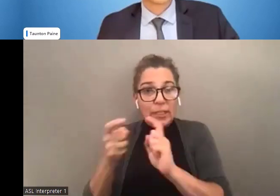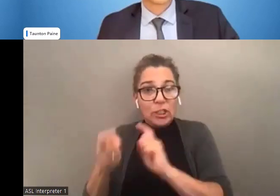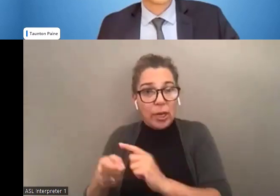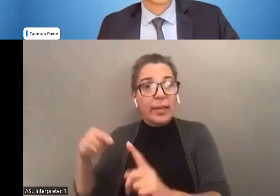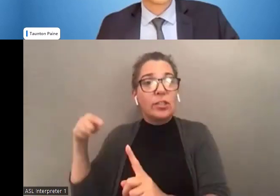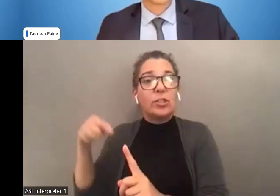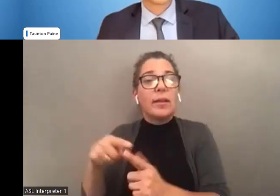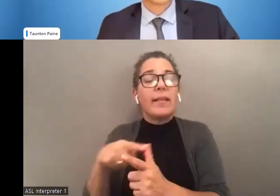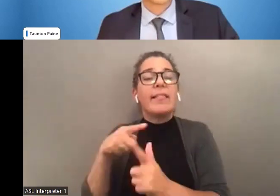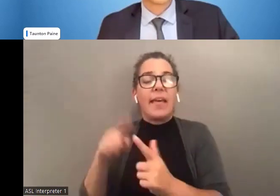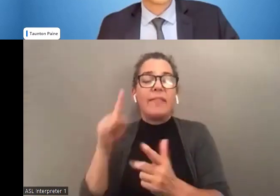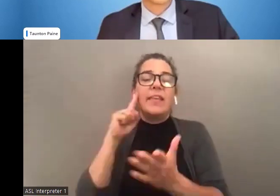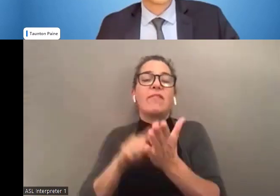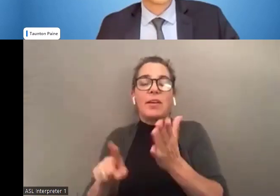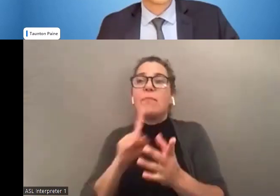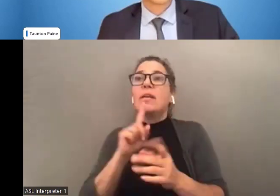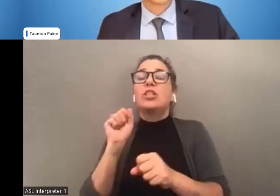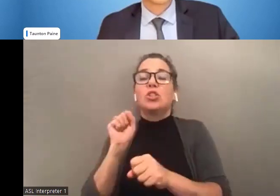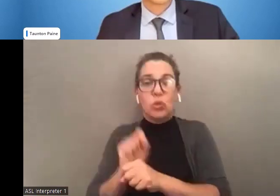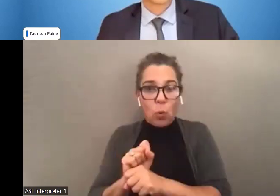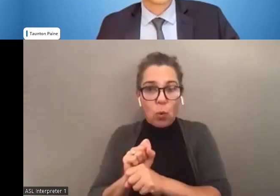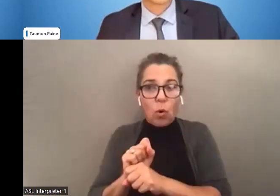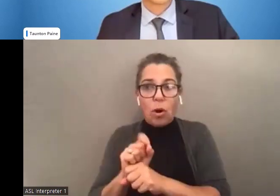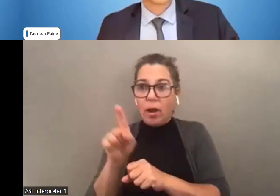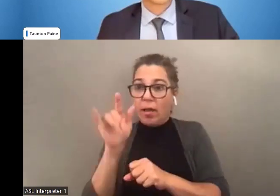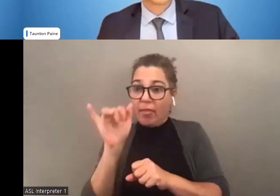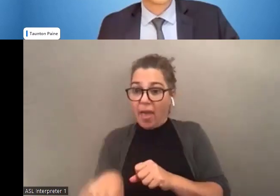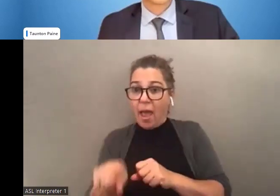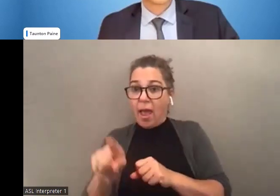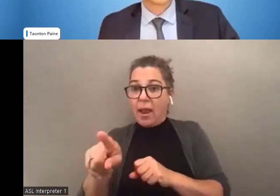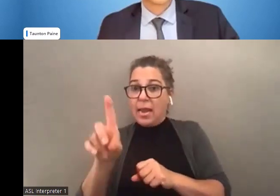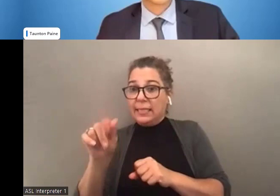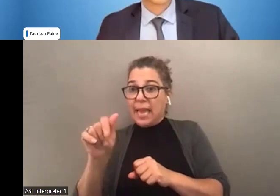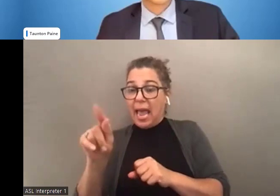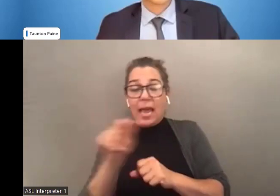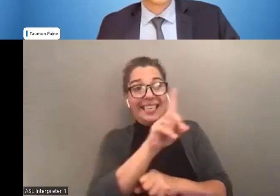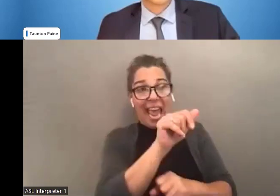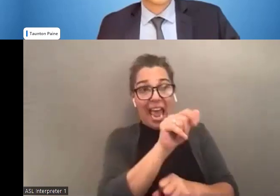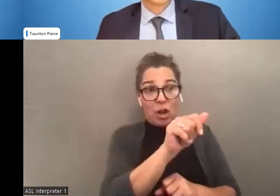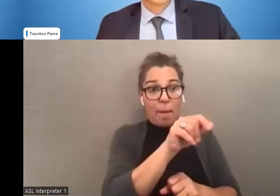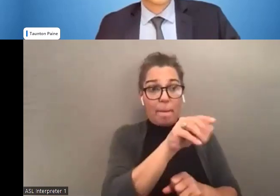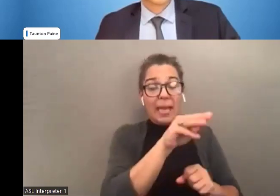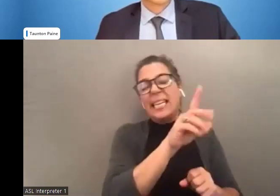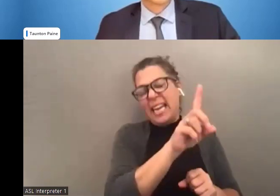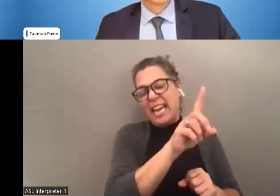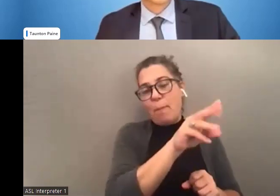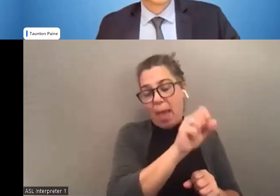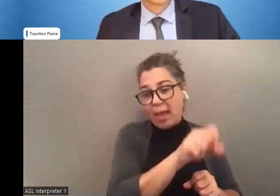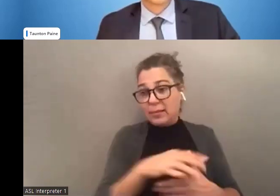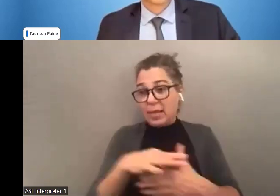investigators should also make sure that there's alignment between the data management and sharing plan and the content of the institutional certification,